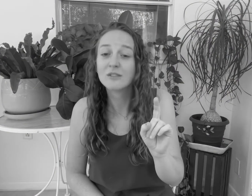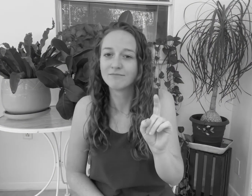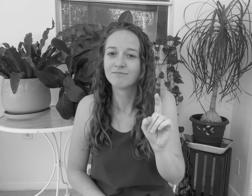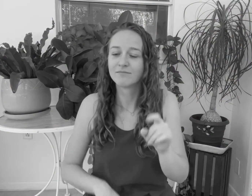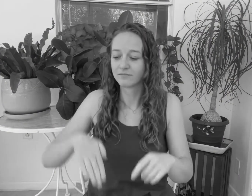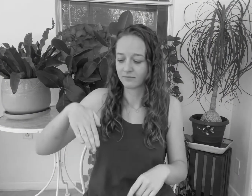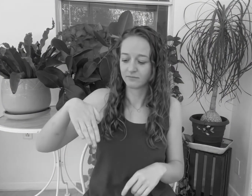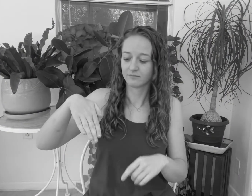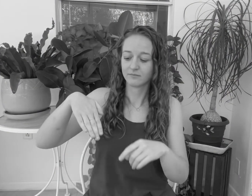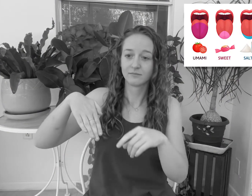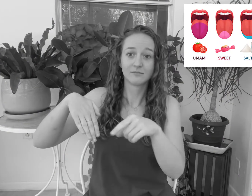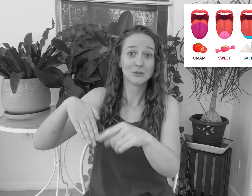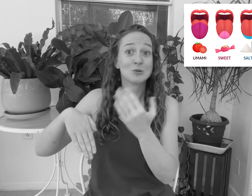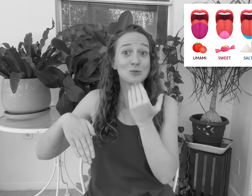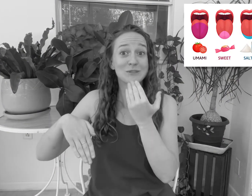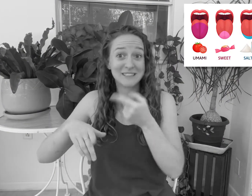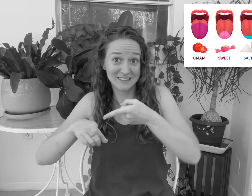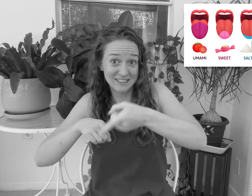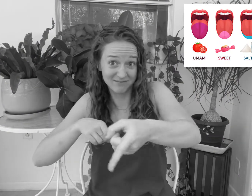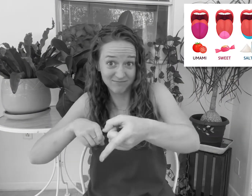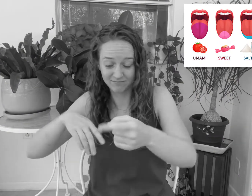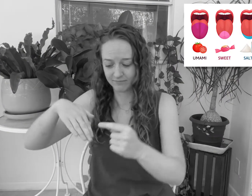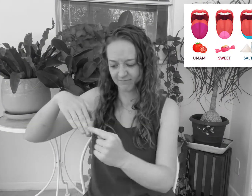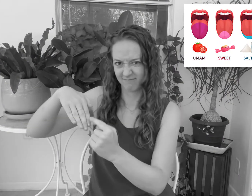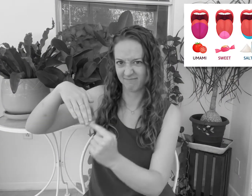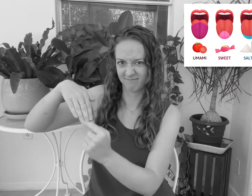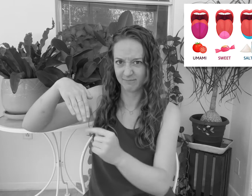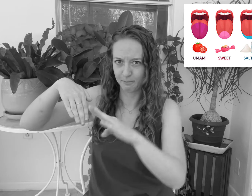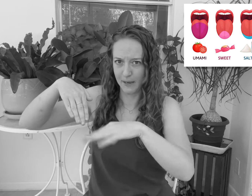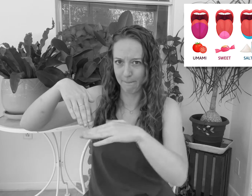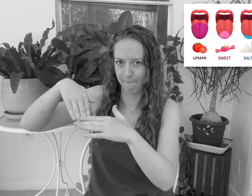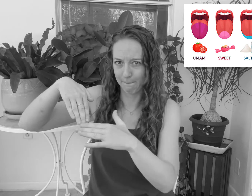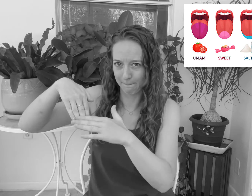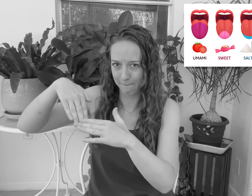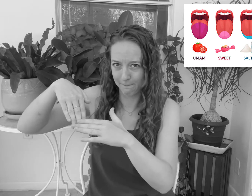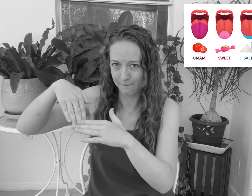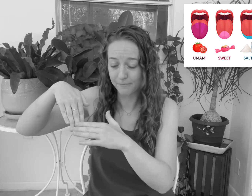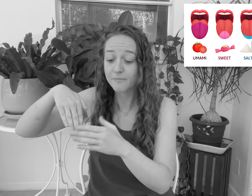The sweet-detecting receptors are grouped near the tip of our tongue,